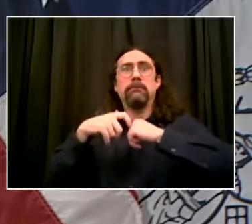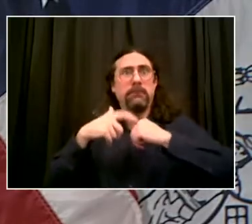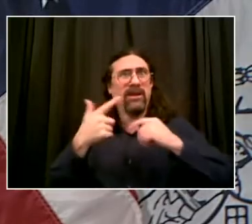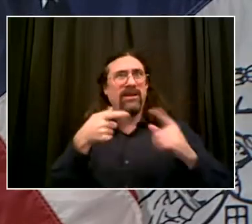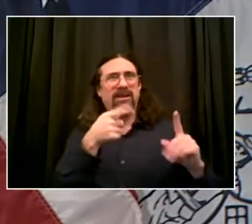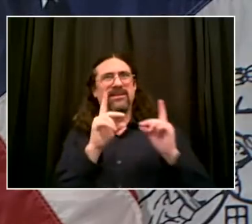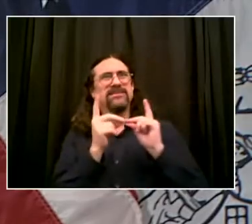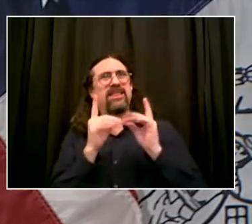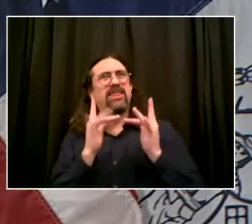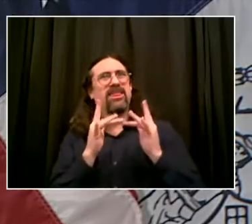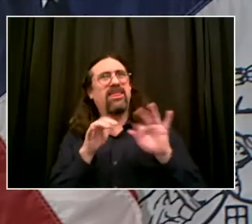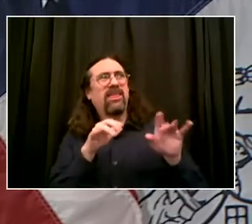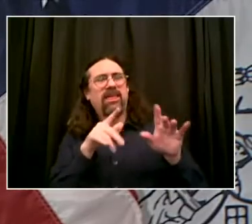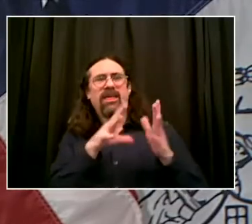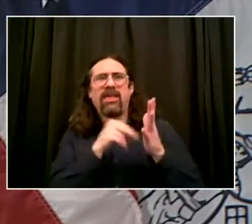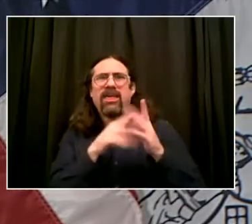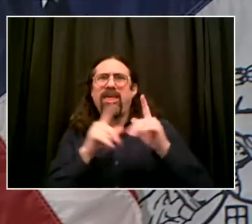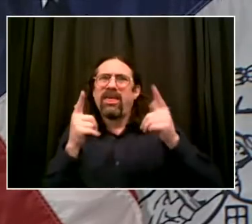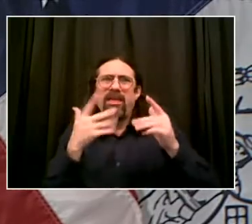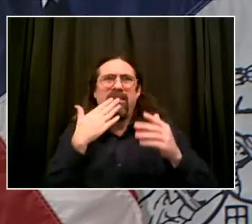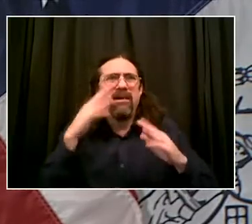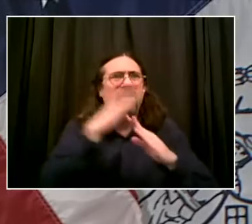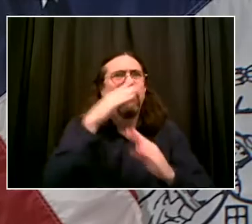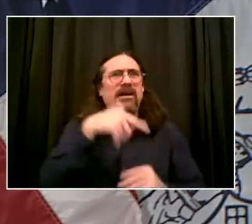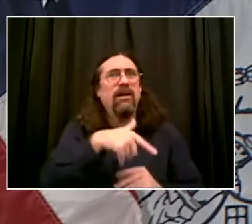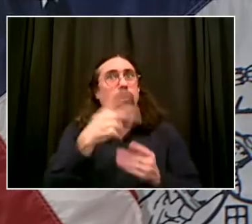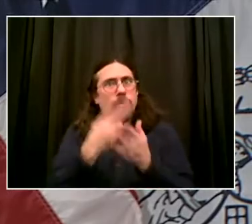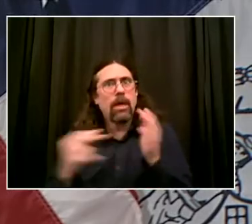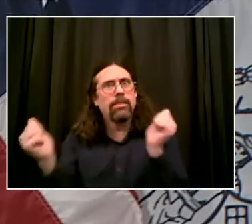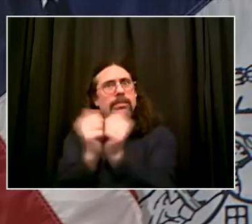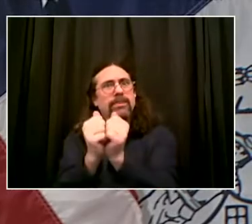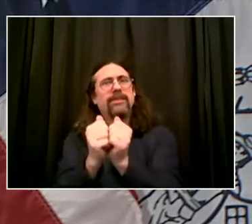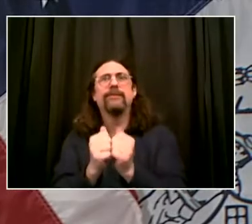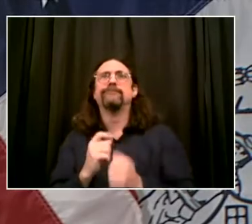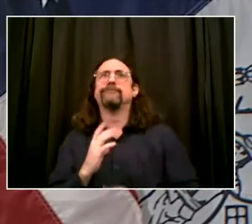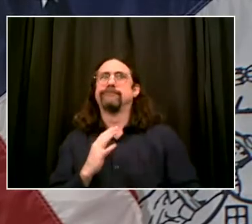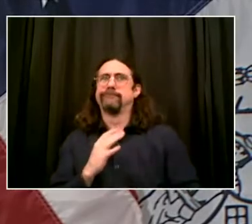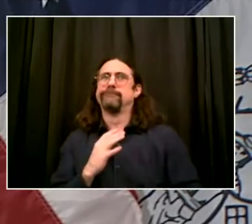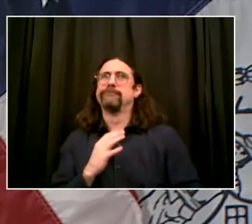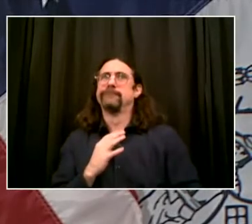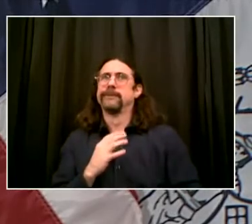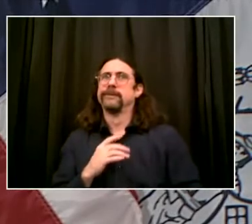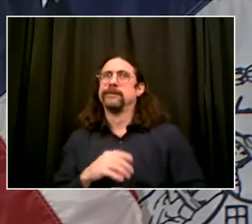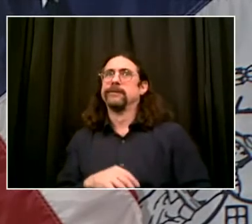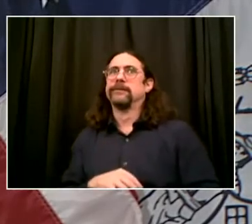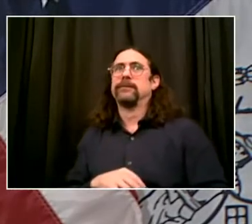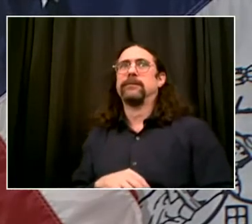STRUCTURE WHICH I'VE BEEN HONEST ABOUT AND I'VE HEARD FROM SO MANY PARENTS AND